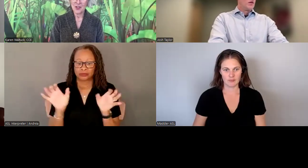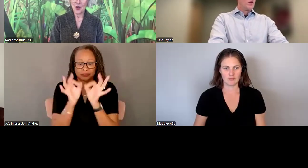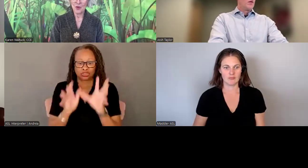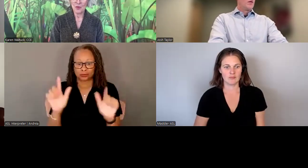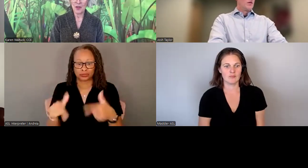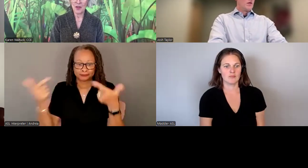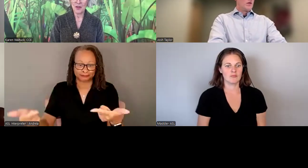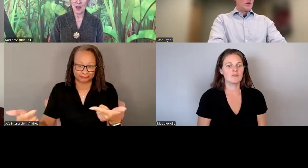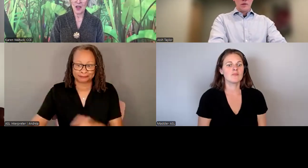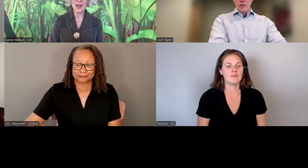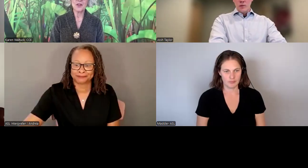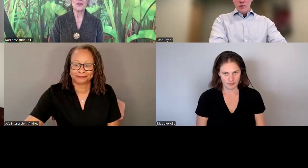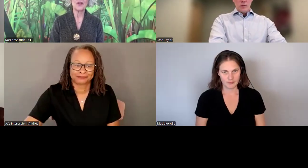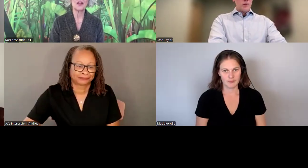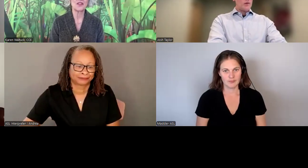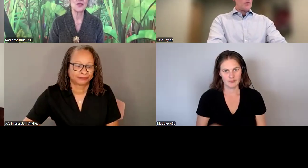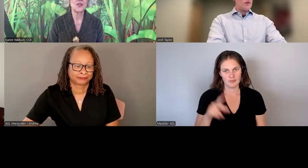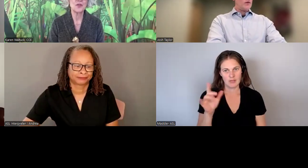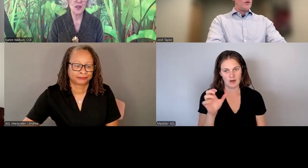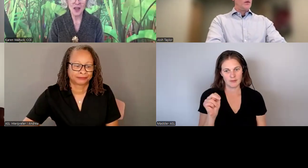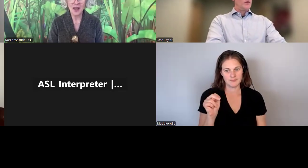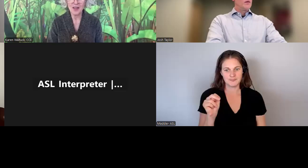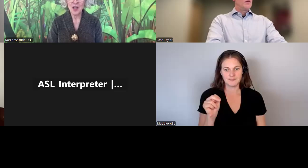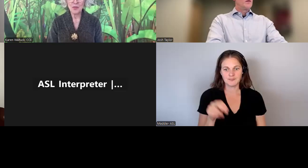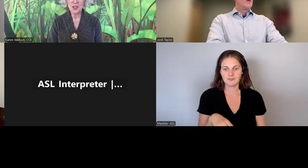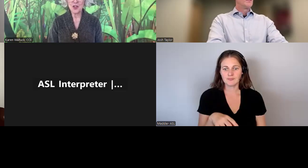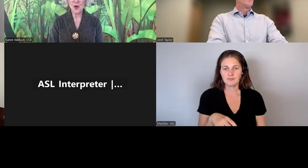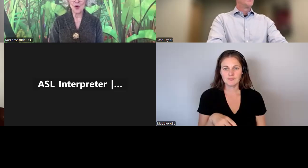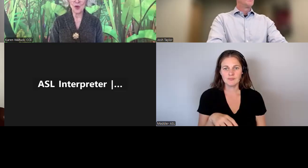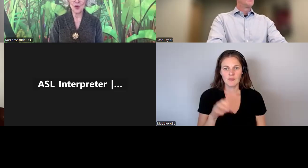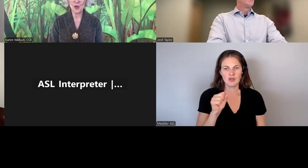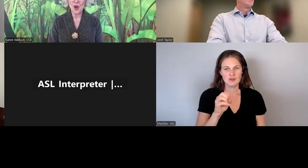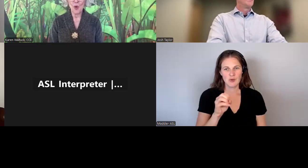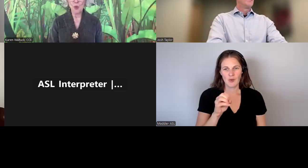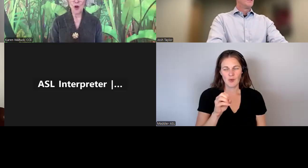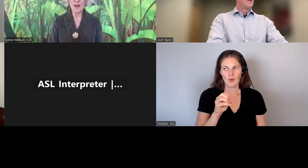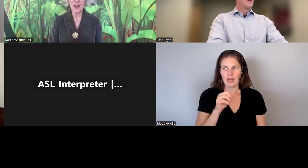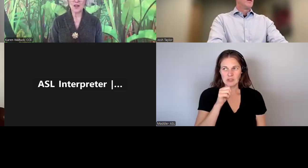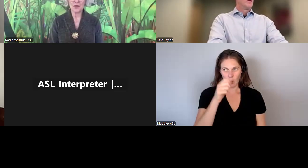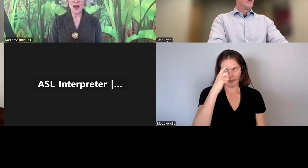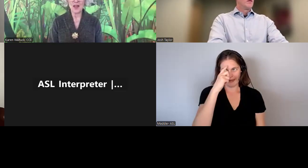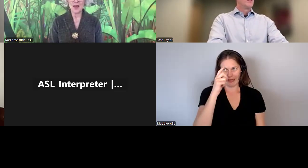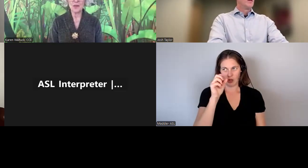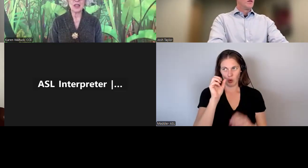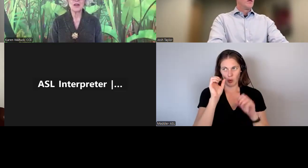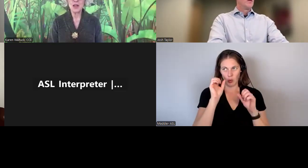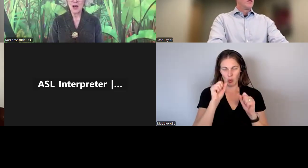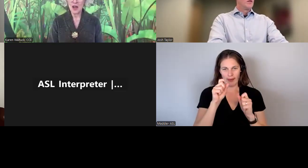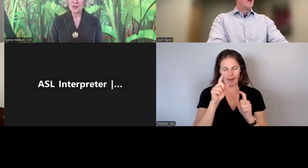So, I don't think that you can pigeonhole what kind of, I mean,